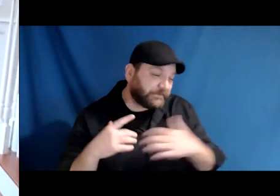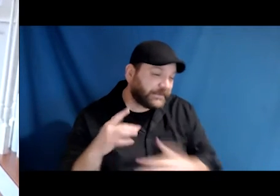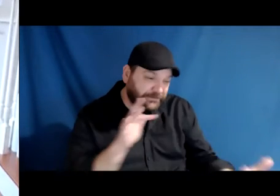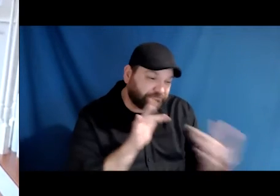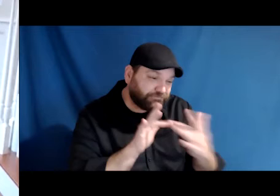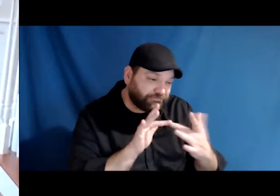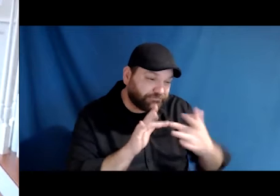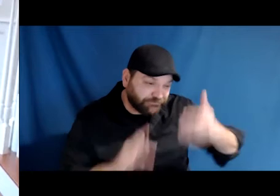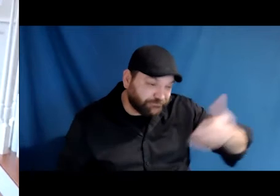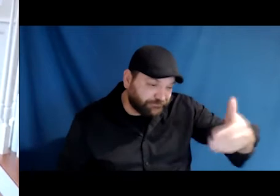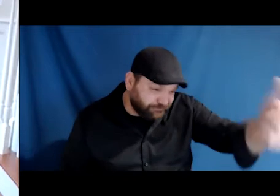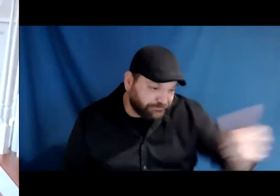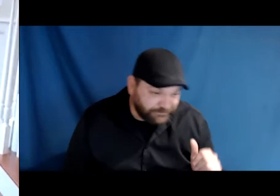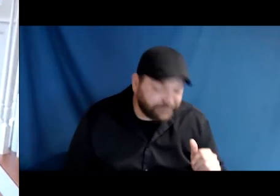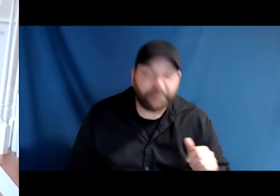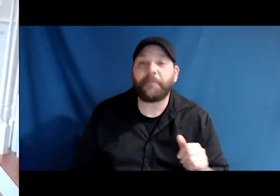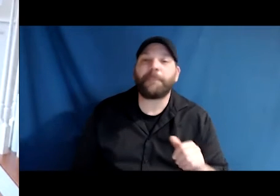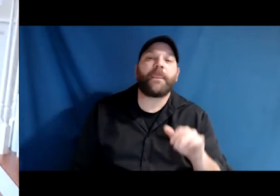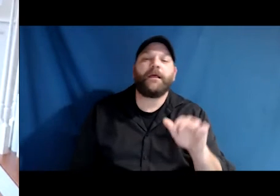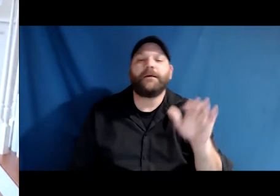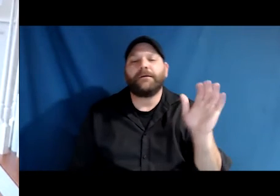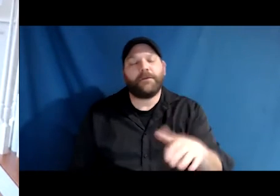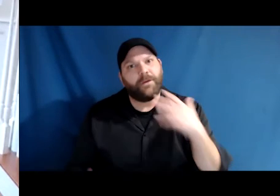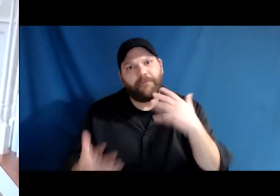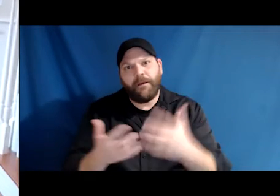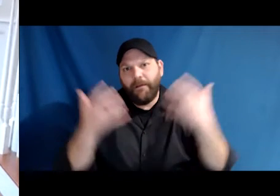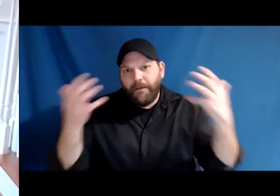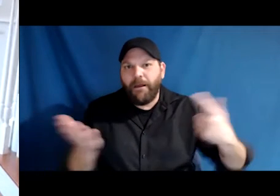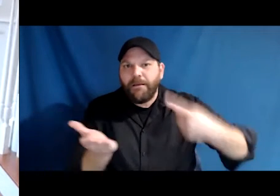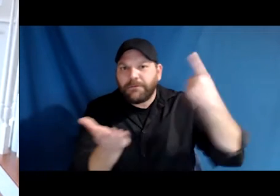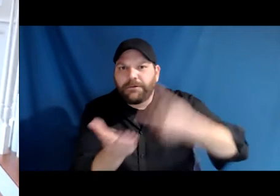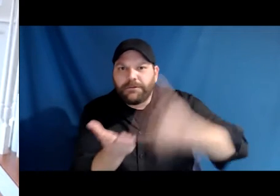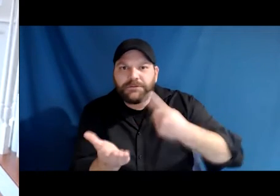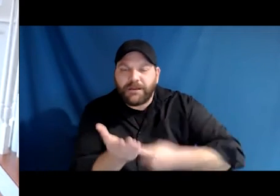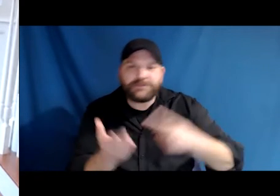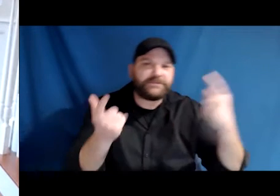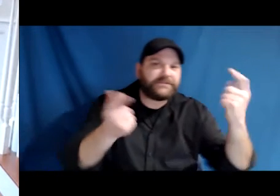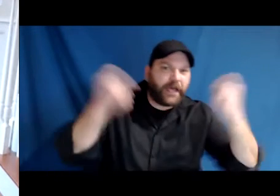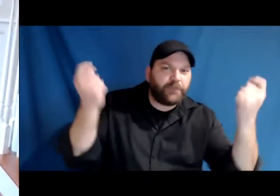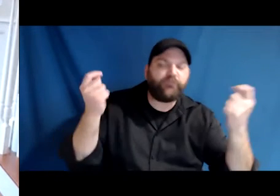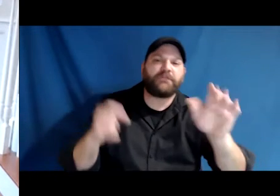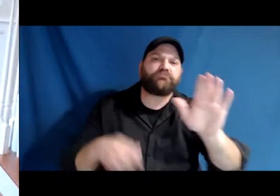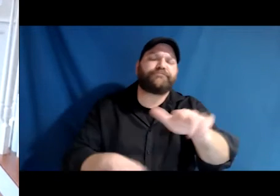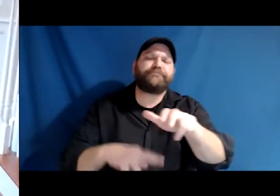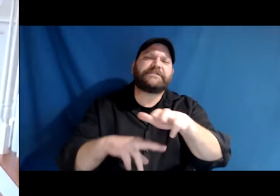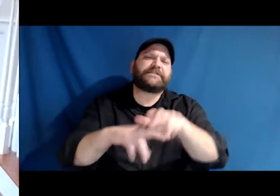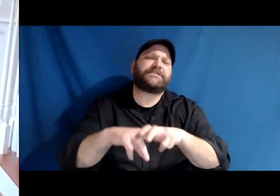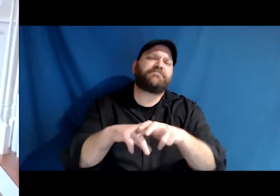Listen everyone, we have a lot of things to talk about and celebrate. So sit back, relax, and enjoy the show.